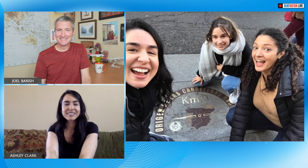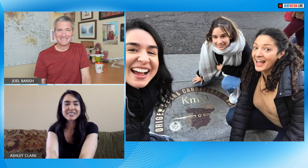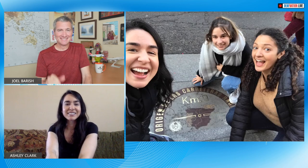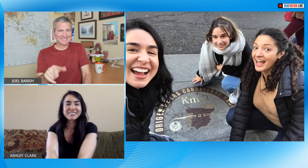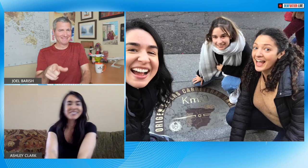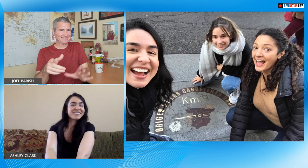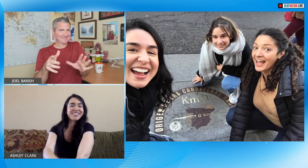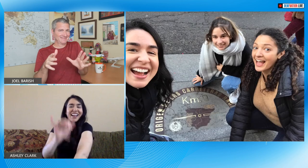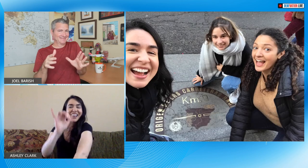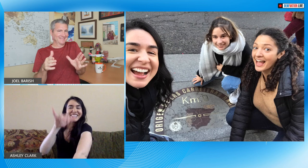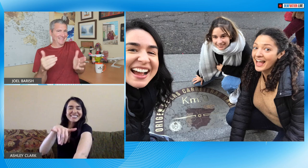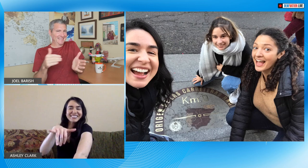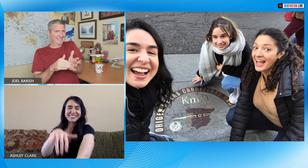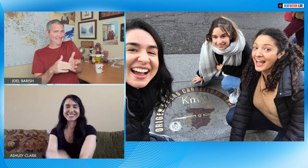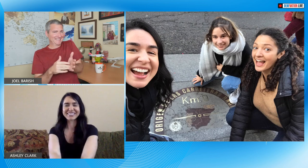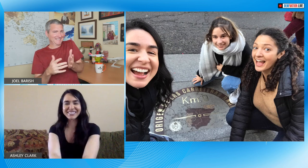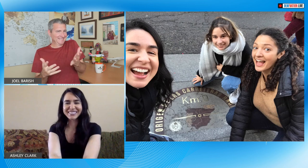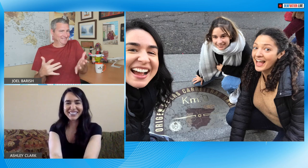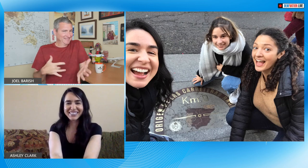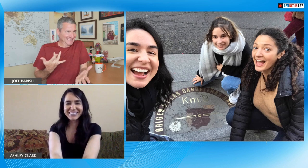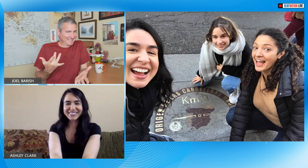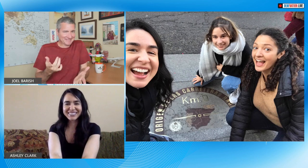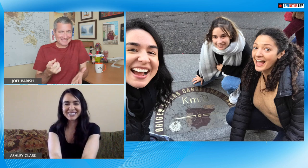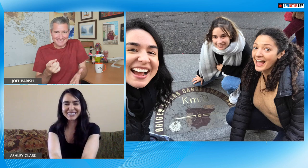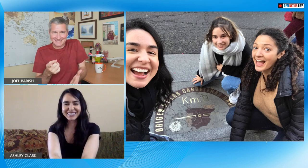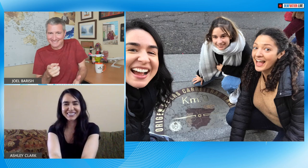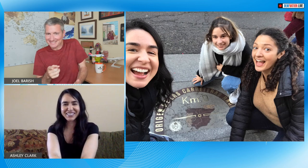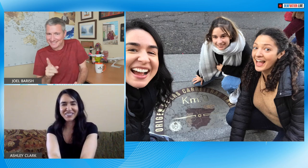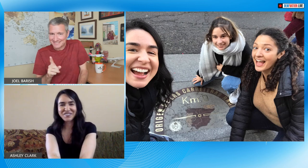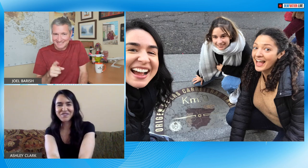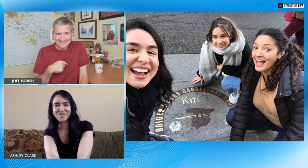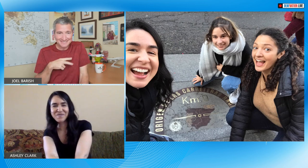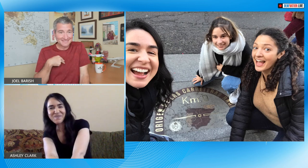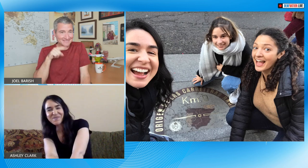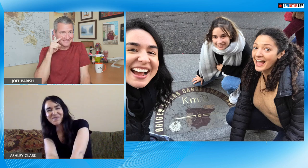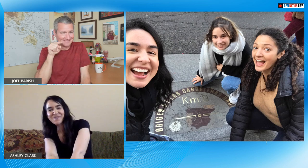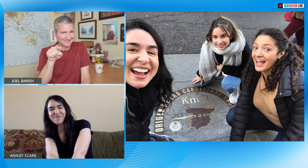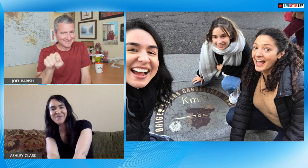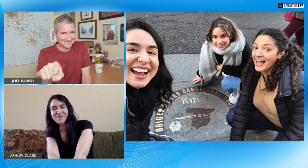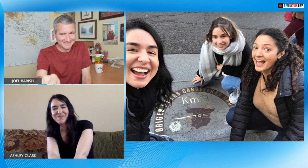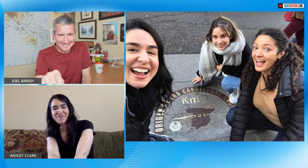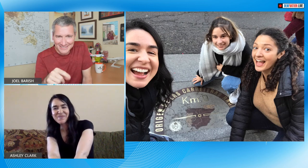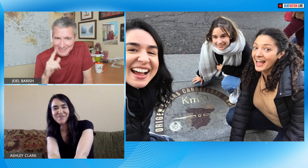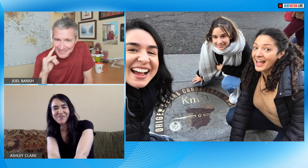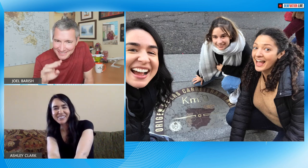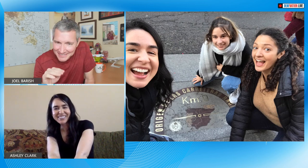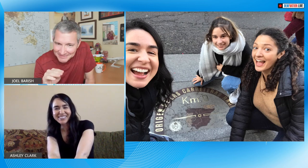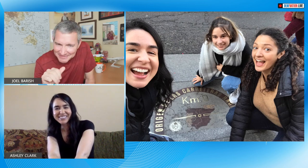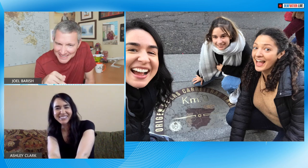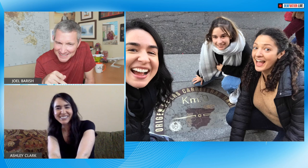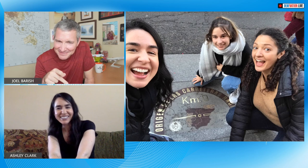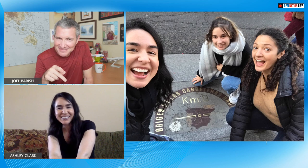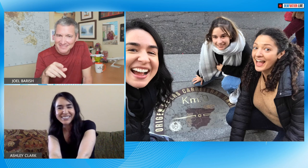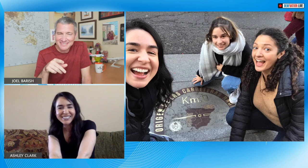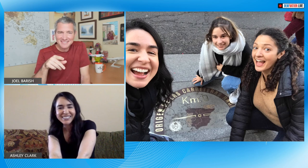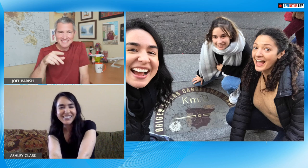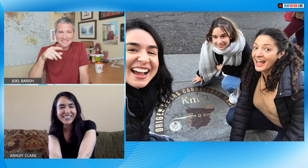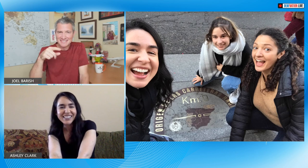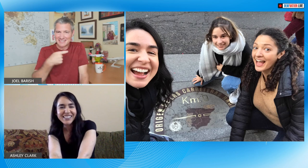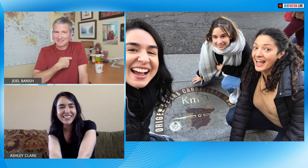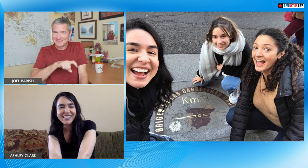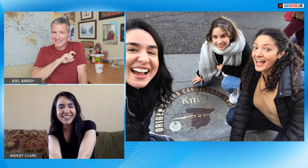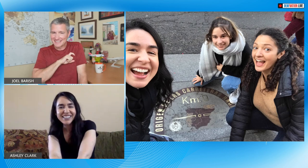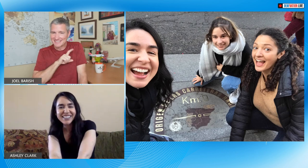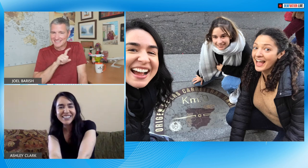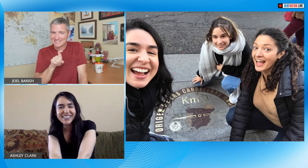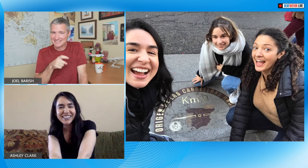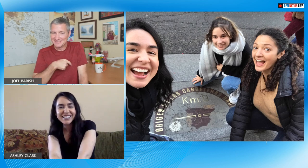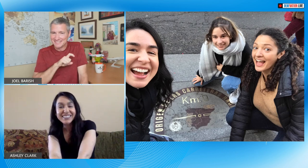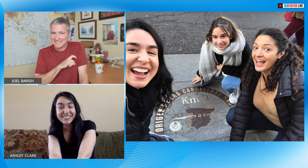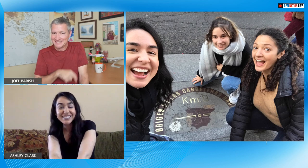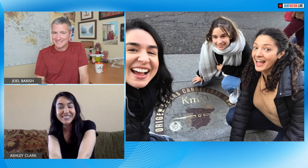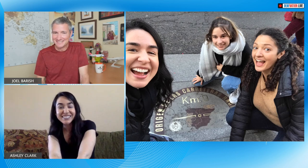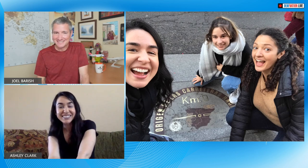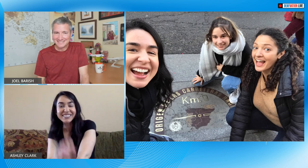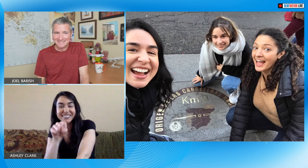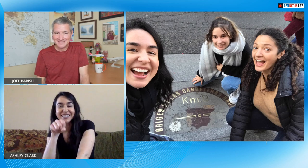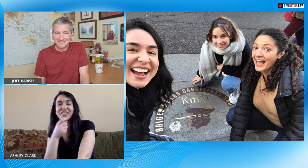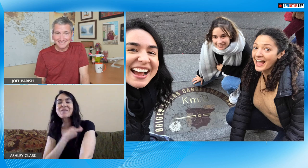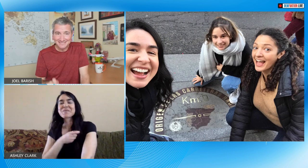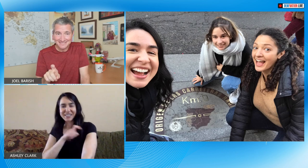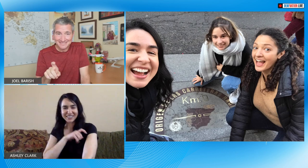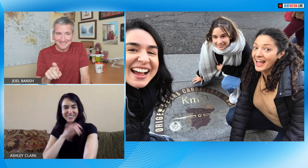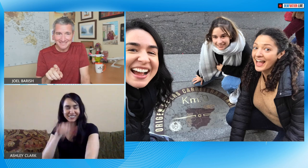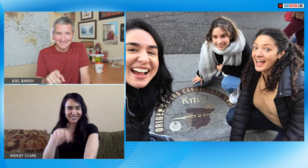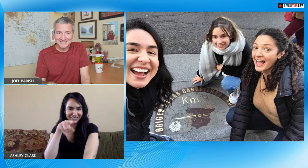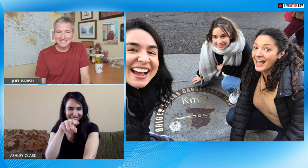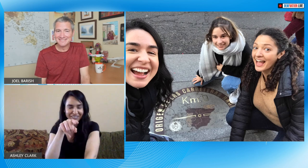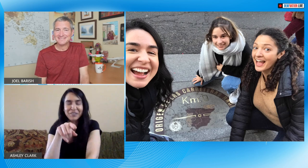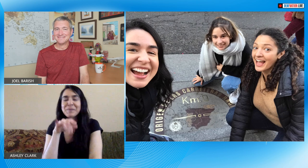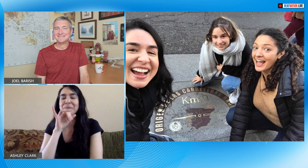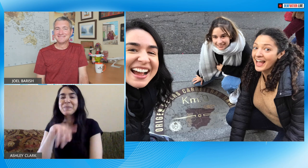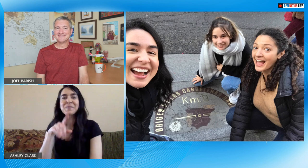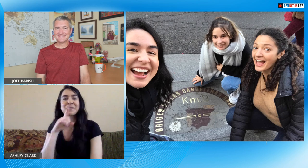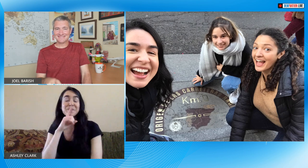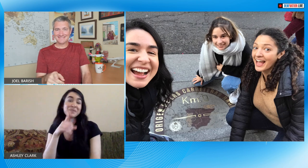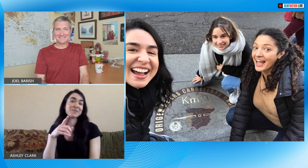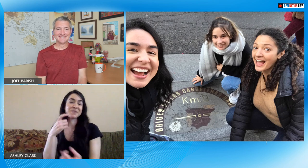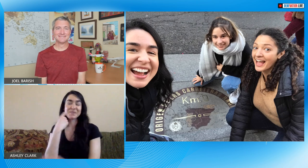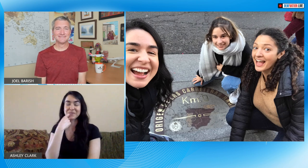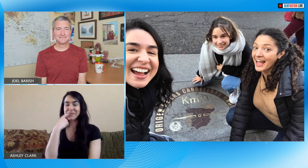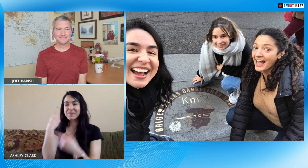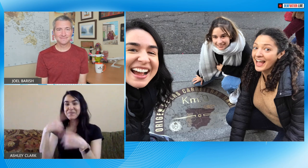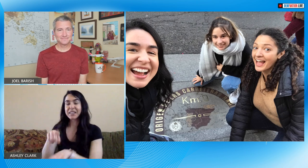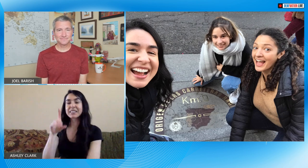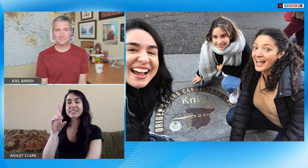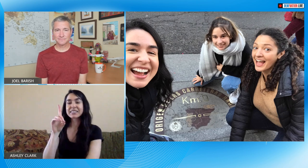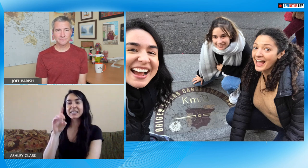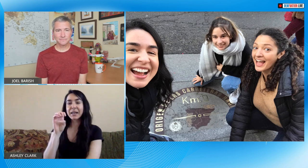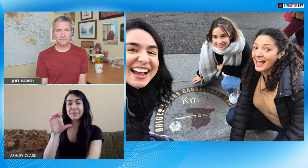picture I see in here looks like a map thing it is we were in Spain and that